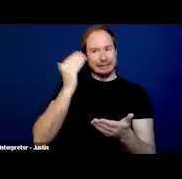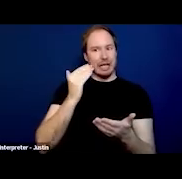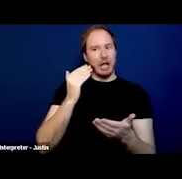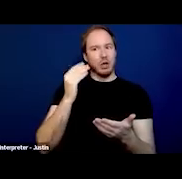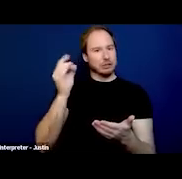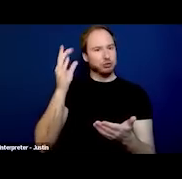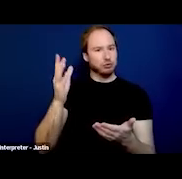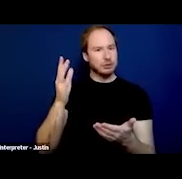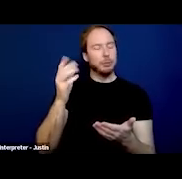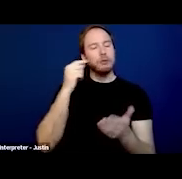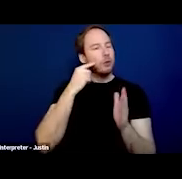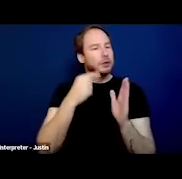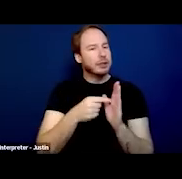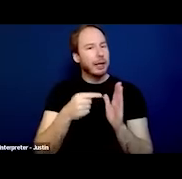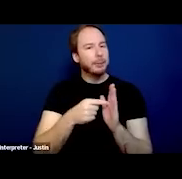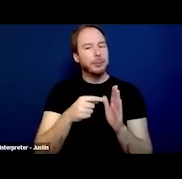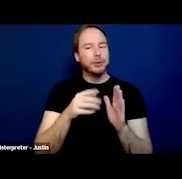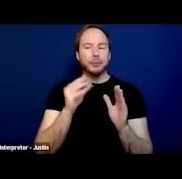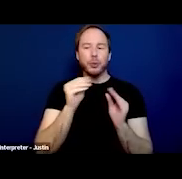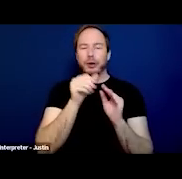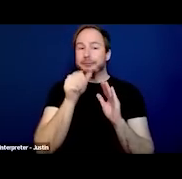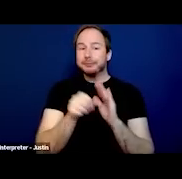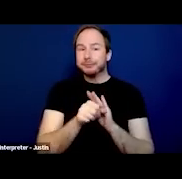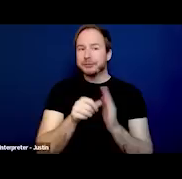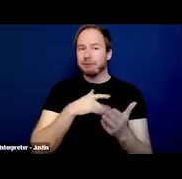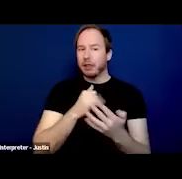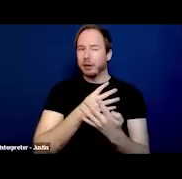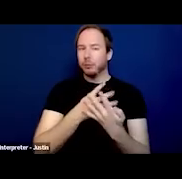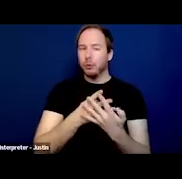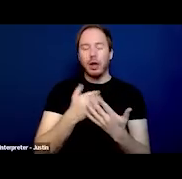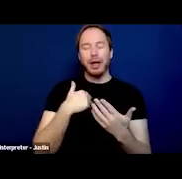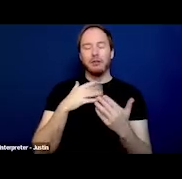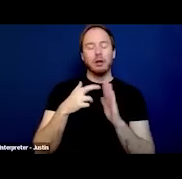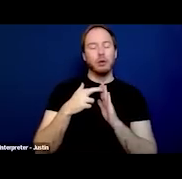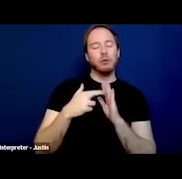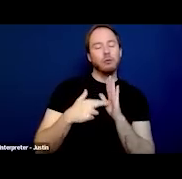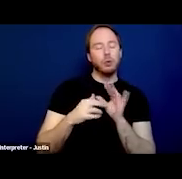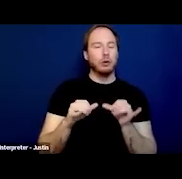but for instance, more subtle ways, like housing rules and routines that are designed to impart